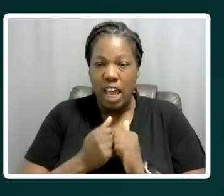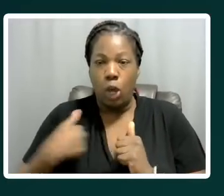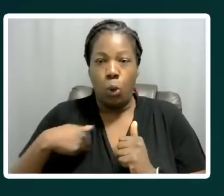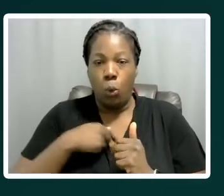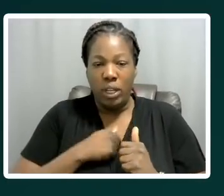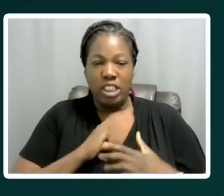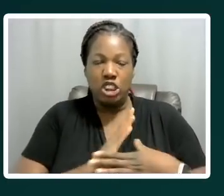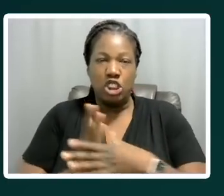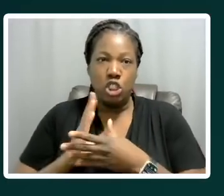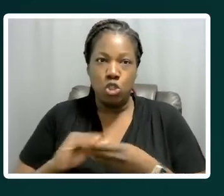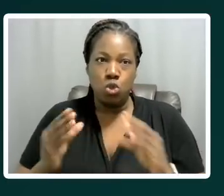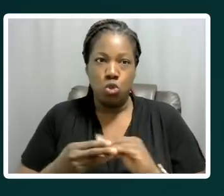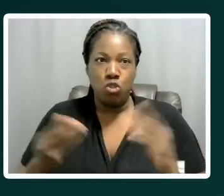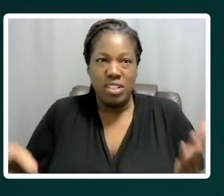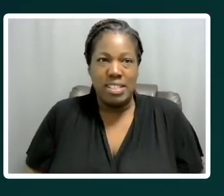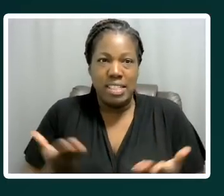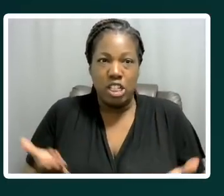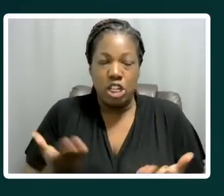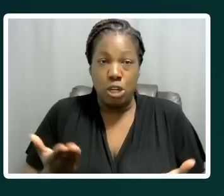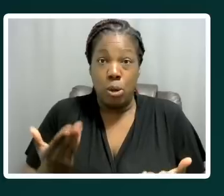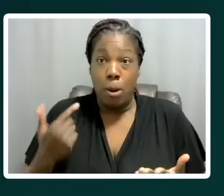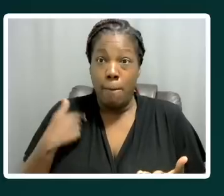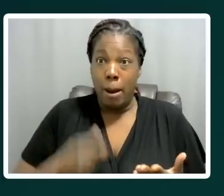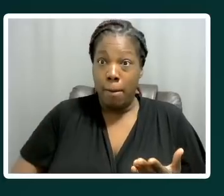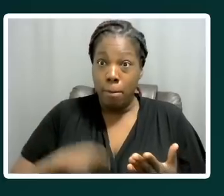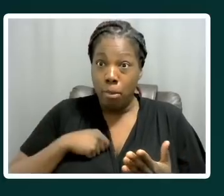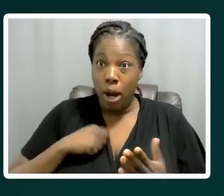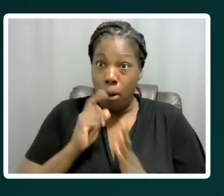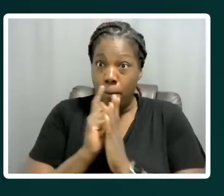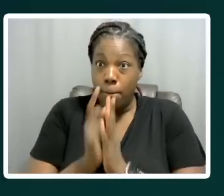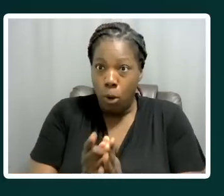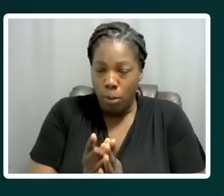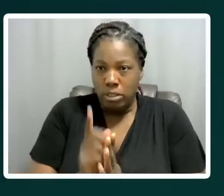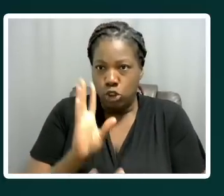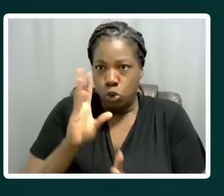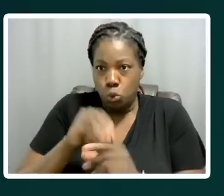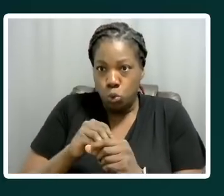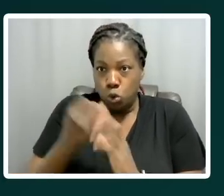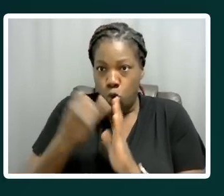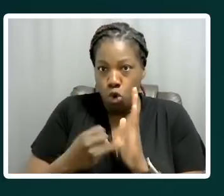SSEC, and some of my proudest moments of art and design. As Leonardo da Vinci said,